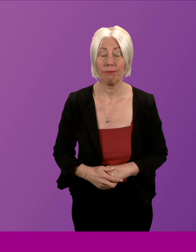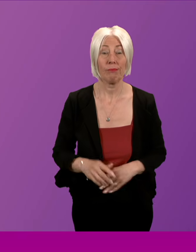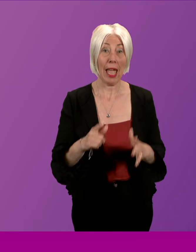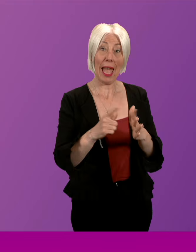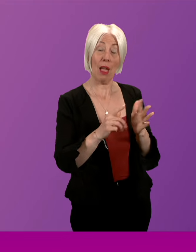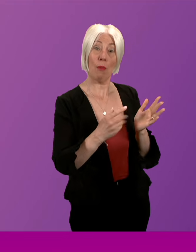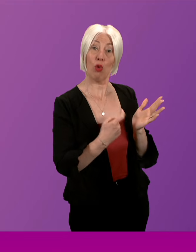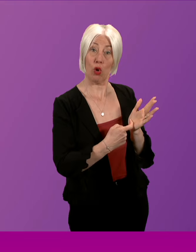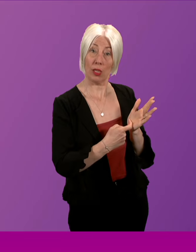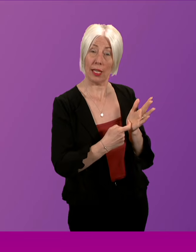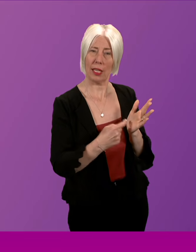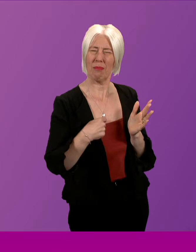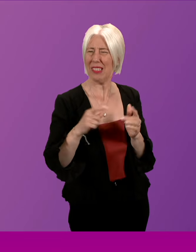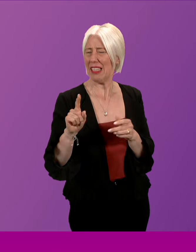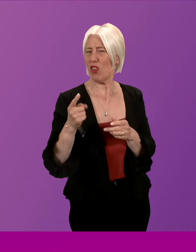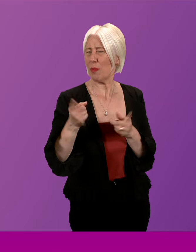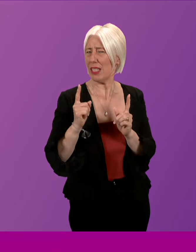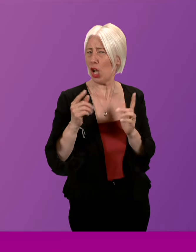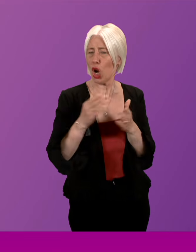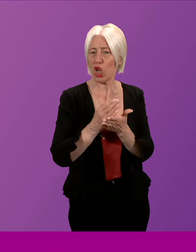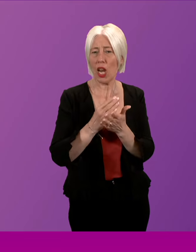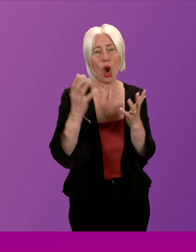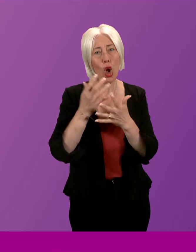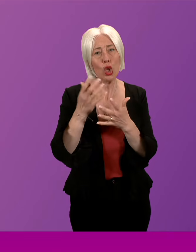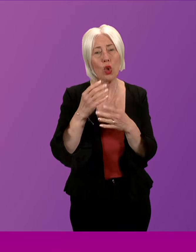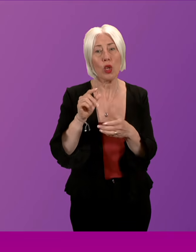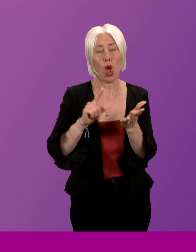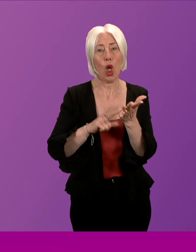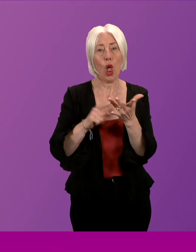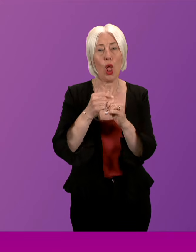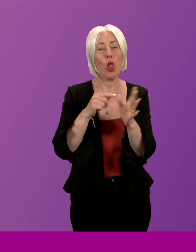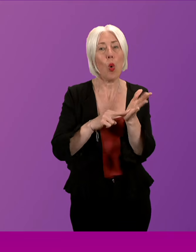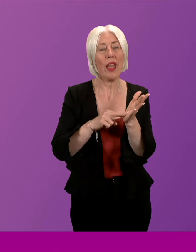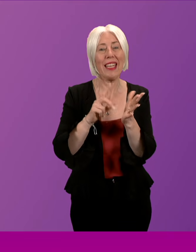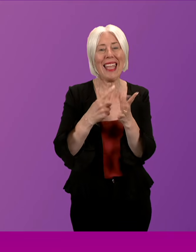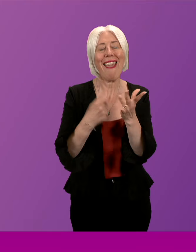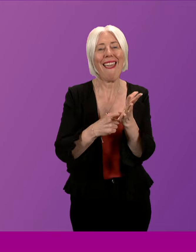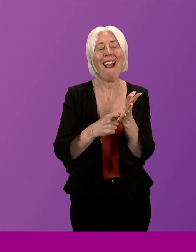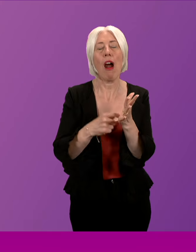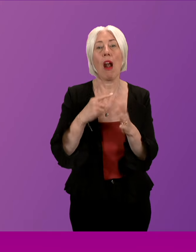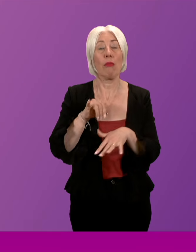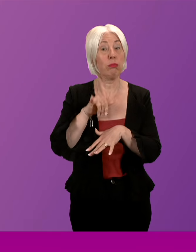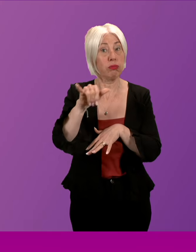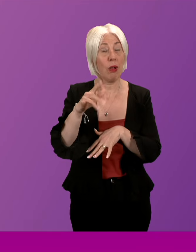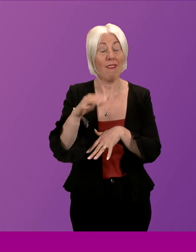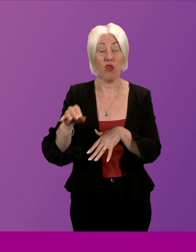Does the First Minister share my concerns about the planned withdrawal of Loganair services between Inverness and the northern isles and about the potential impact that